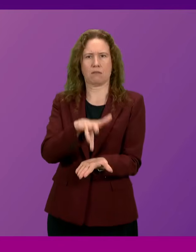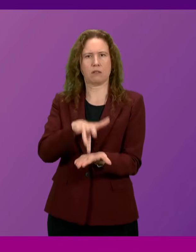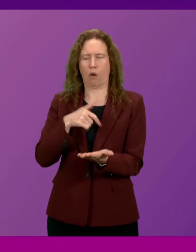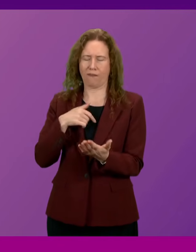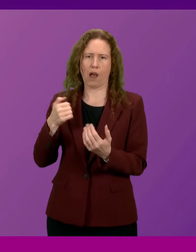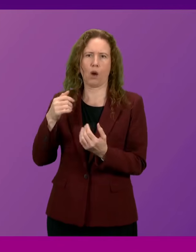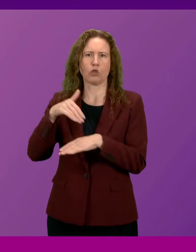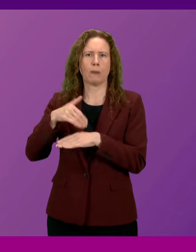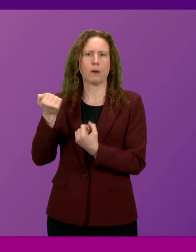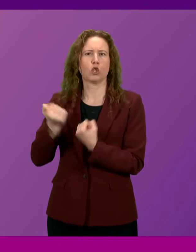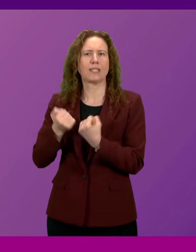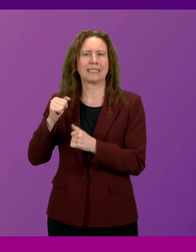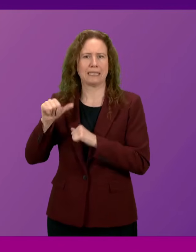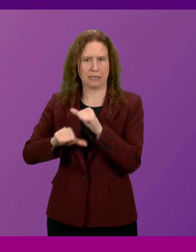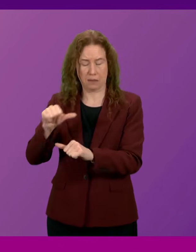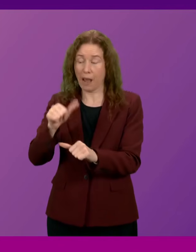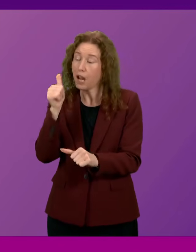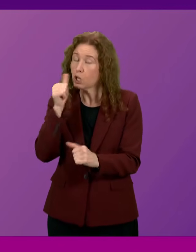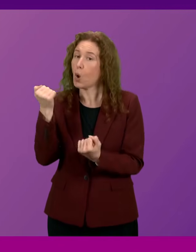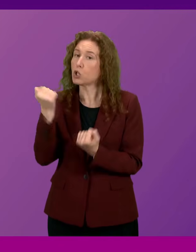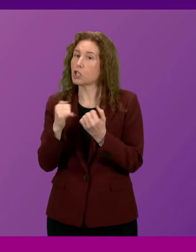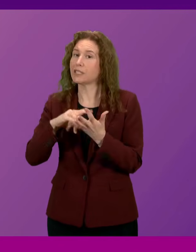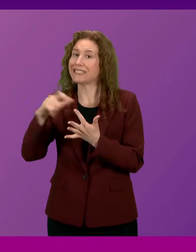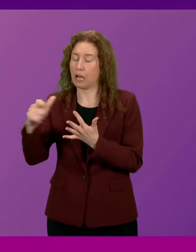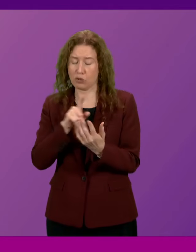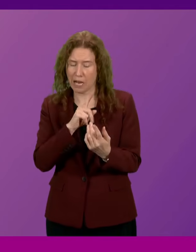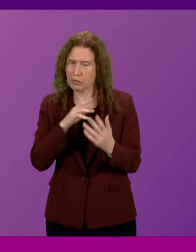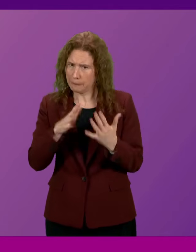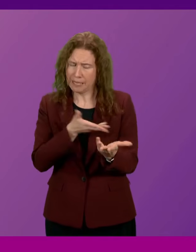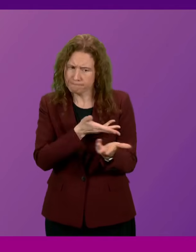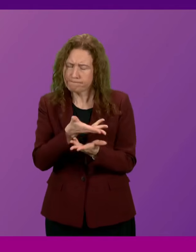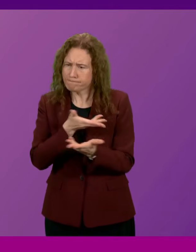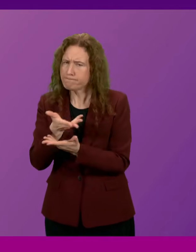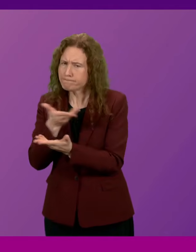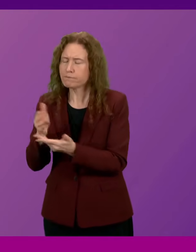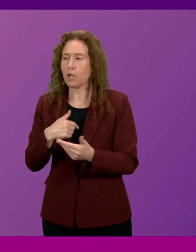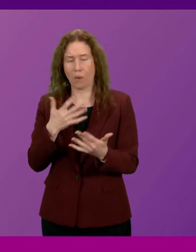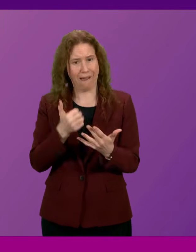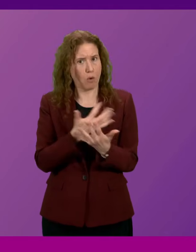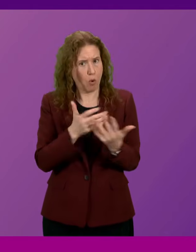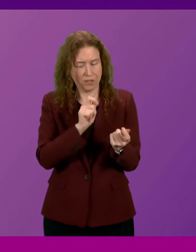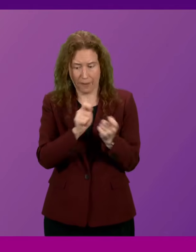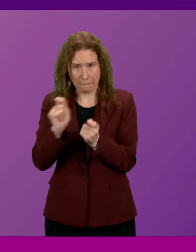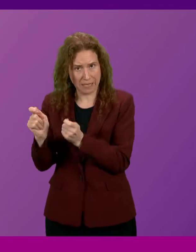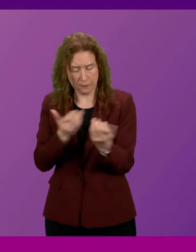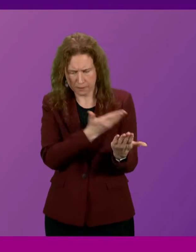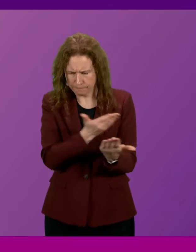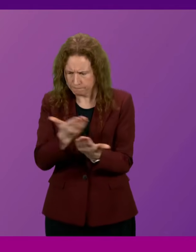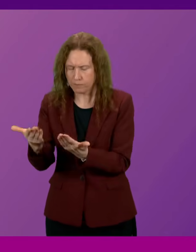the justice secretary has engaged substantively on all those issues. We have will have amendments in front of us in Parliament on Tuesday, and the Government